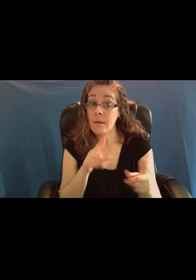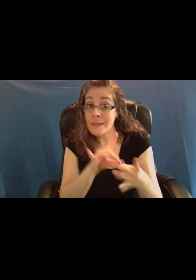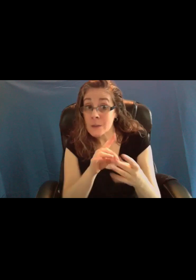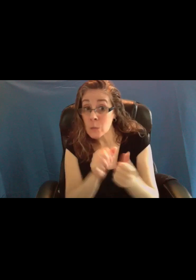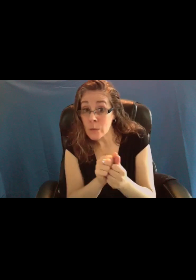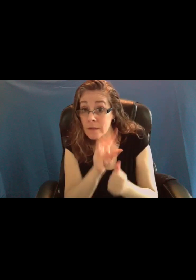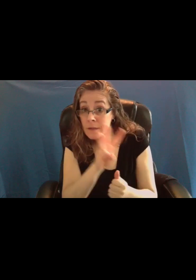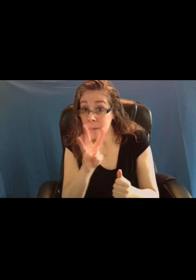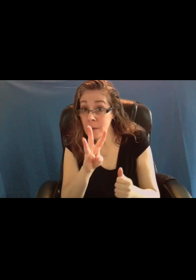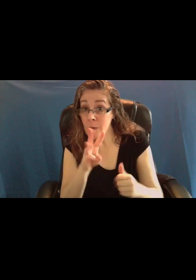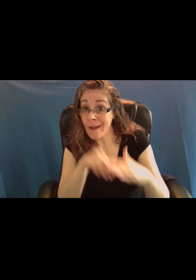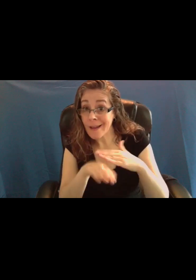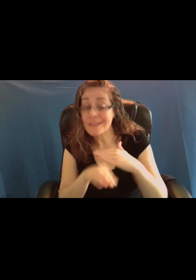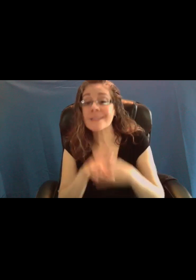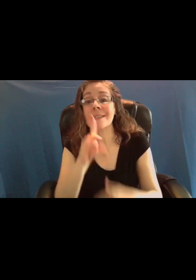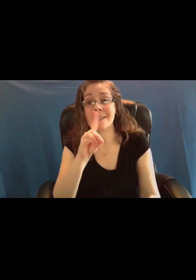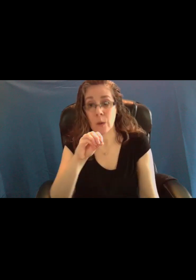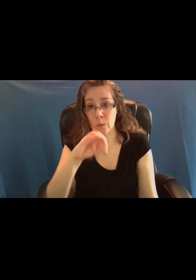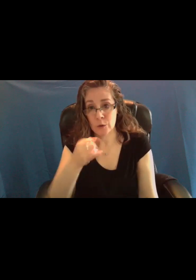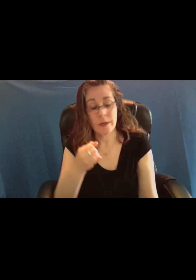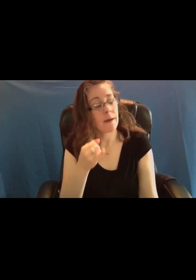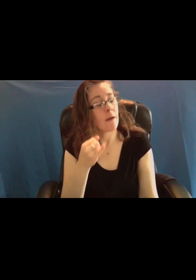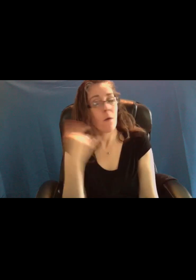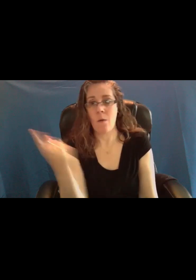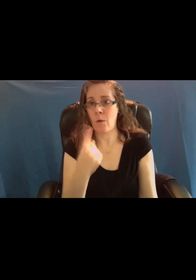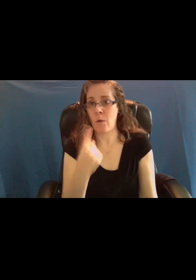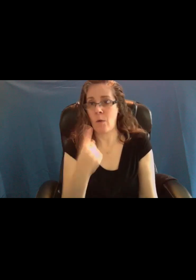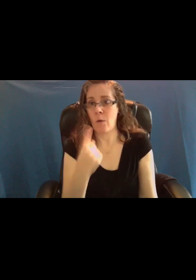of Justice has consistently taken the position that the absence